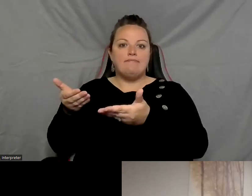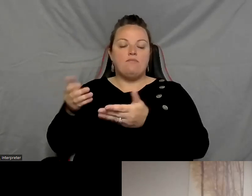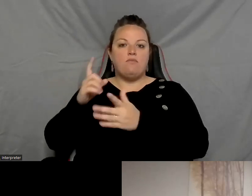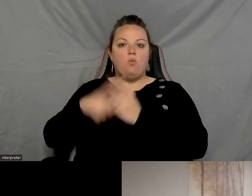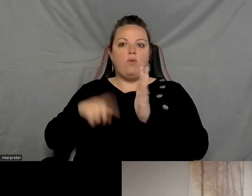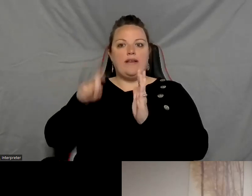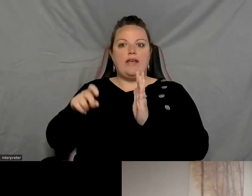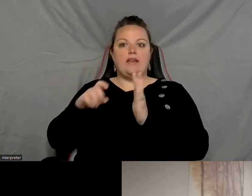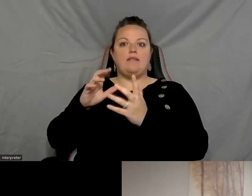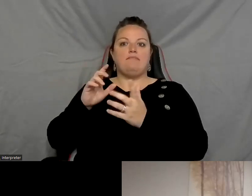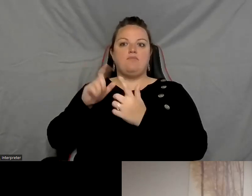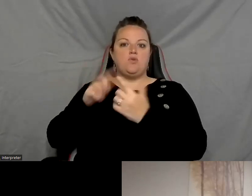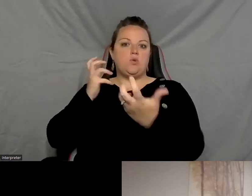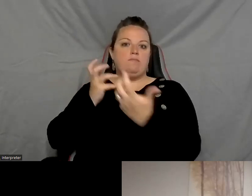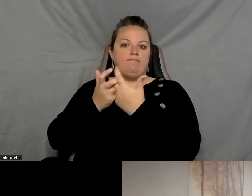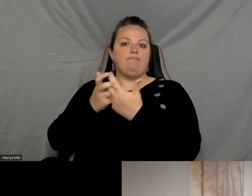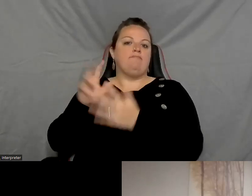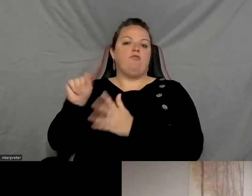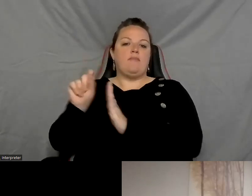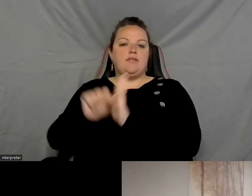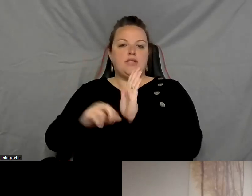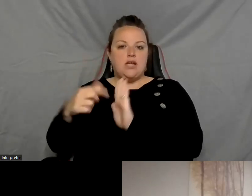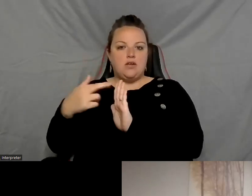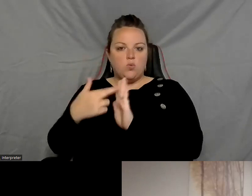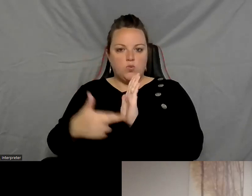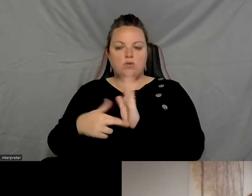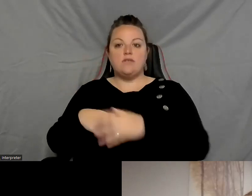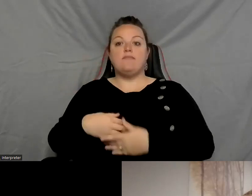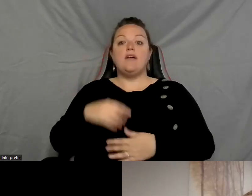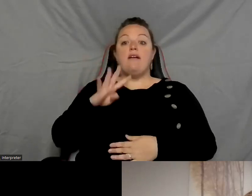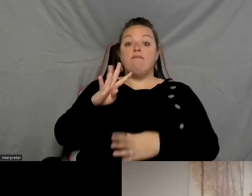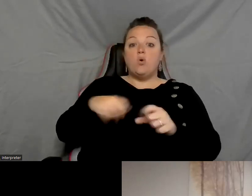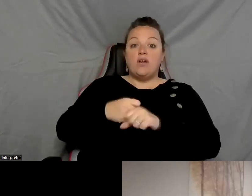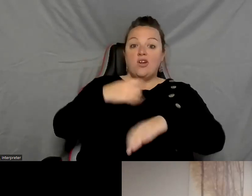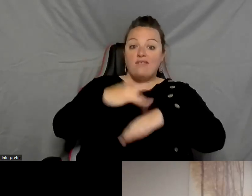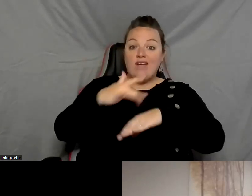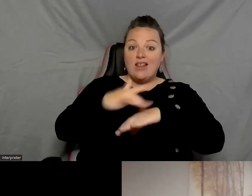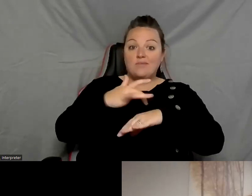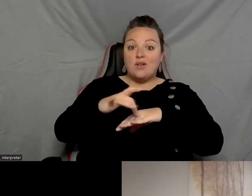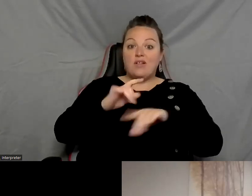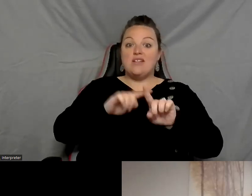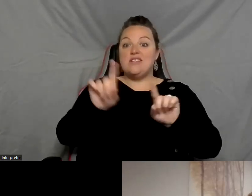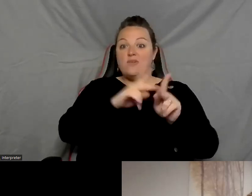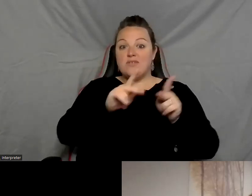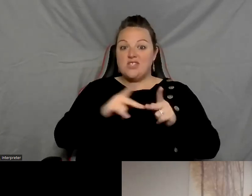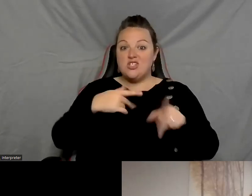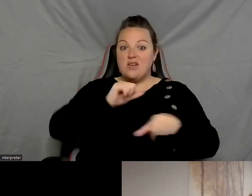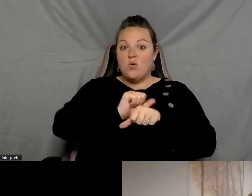close the program. I had a 4 year opening where I couldn't get staff. And I think that